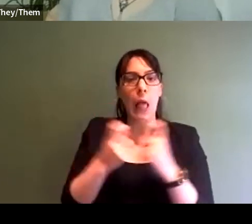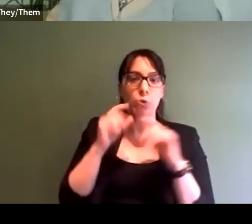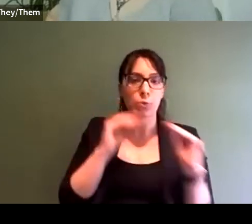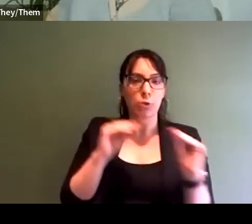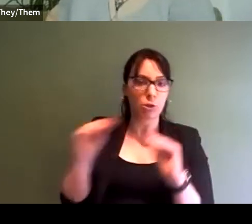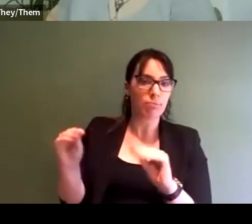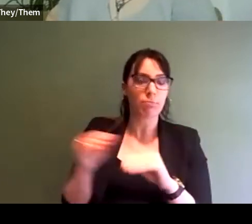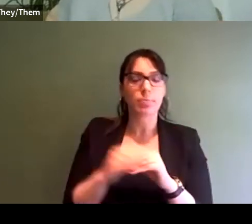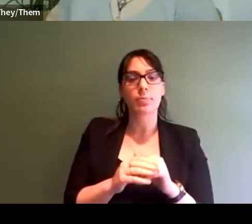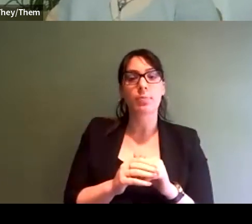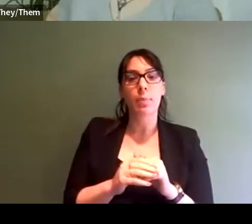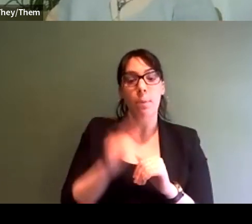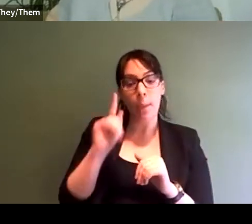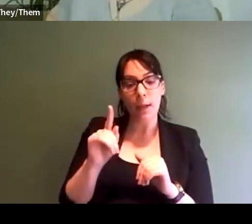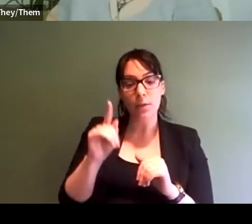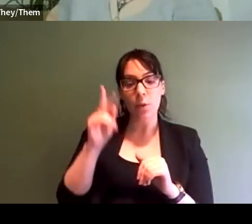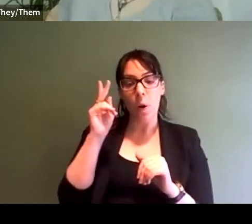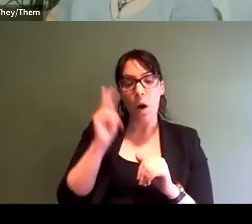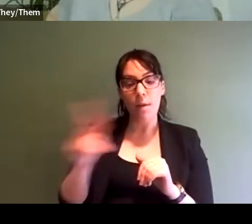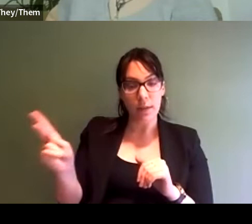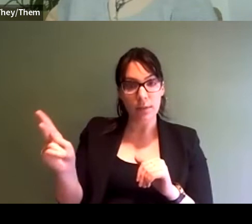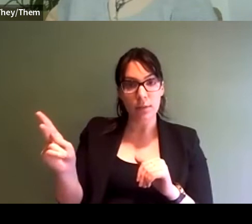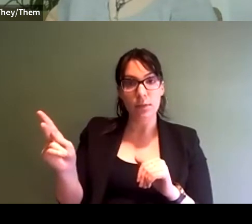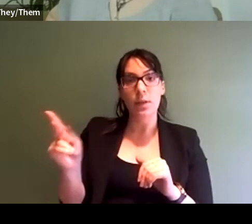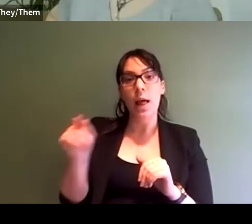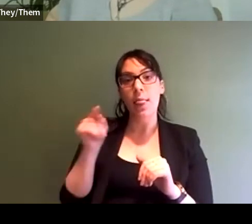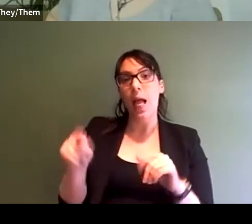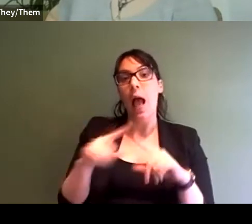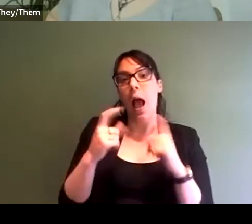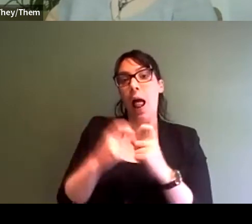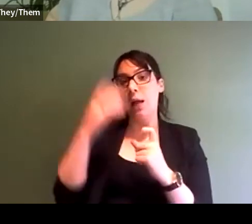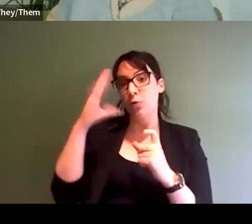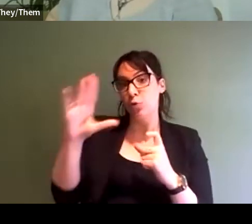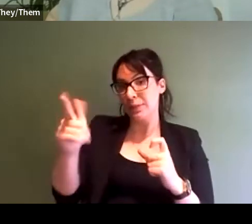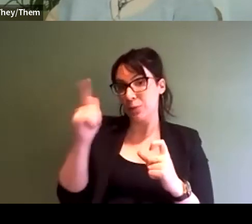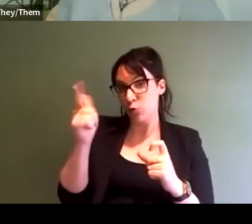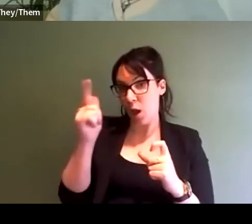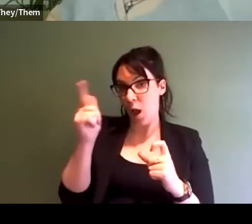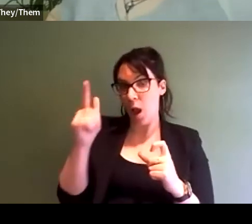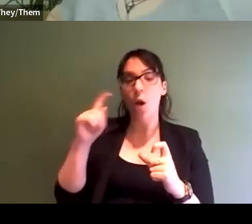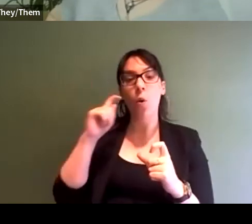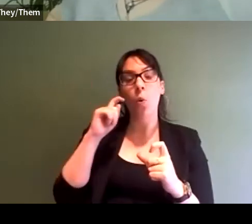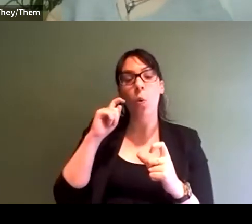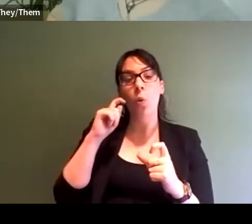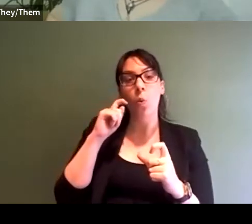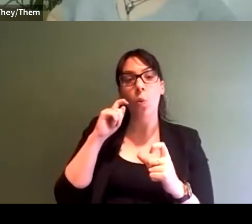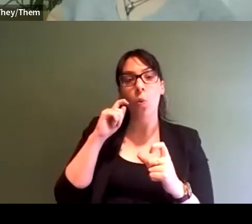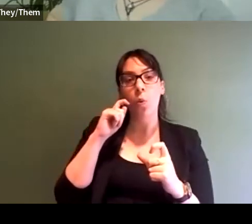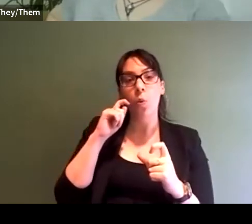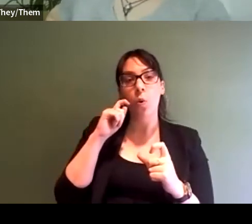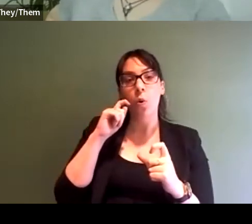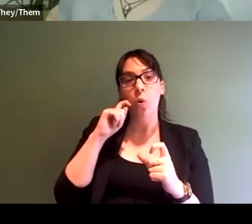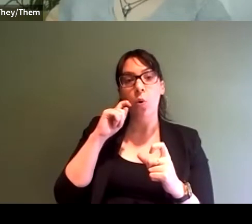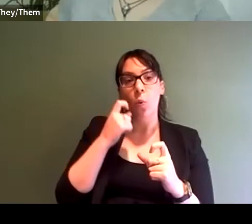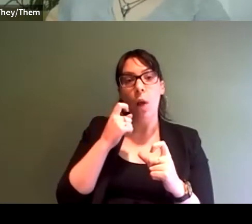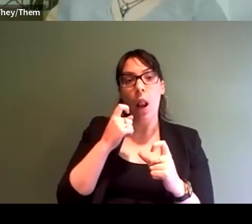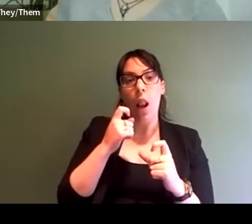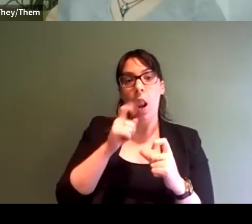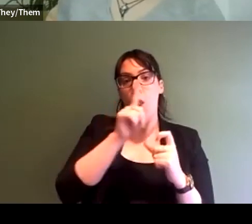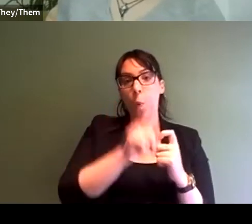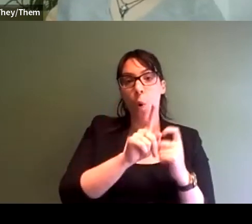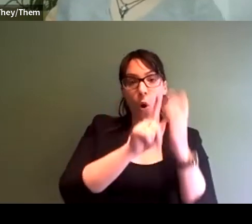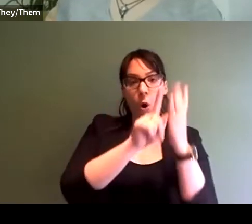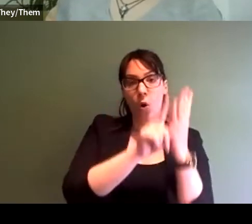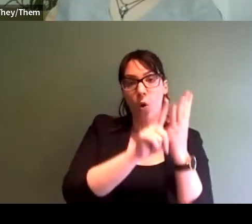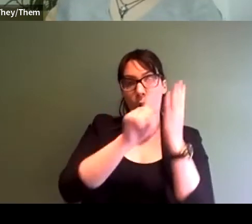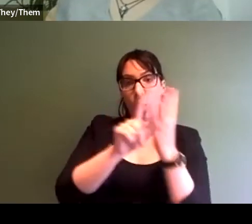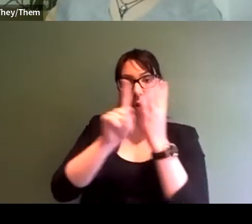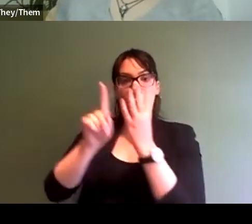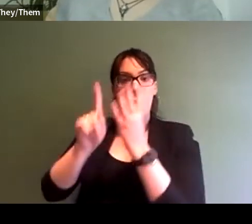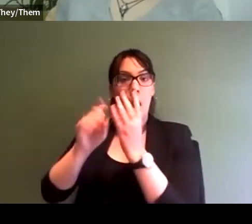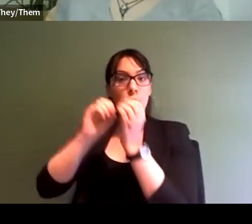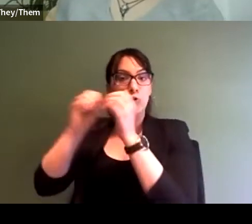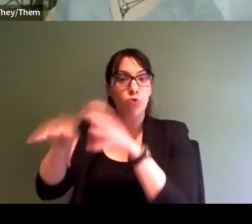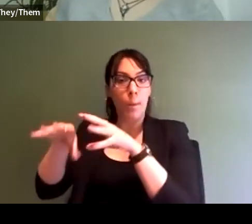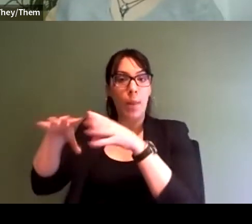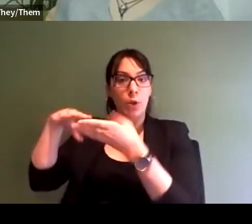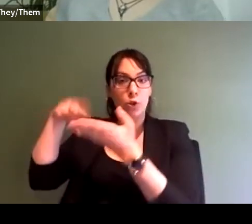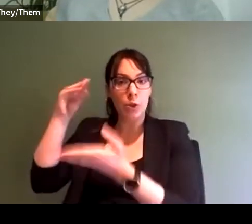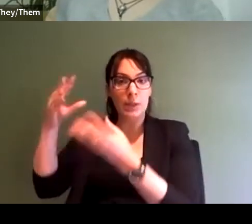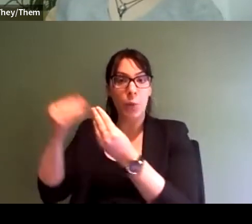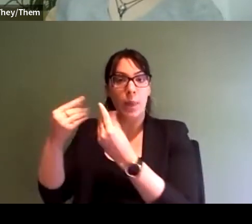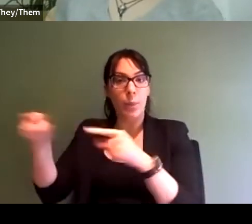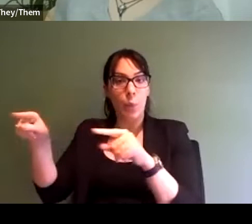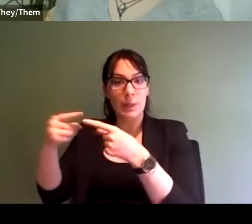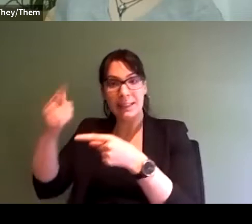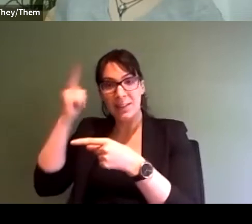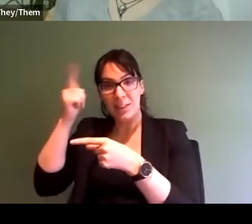But more often than not, that classroom teacher will take their 20 to 31st year Primary School students to the music room, leave them with the music teacher, and go and have some peace and quiet.